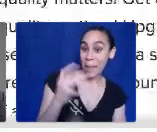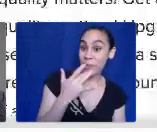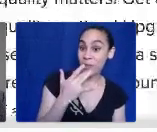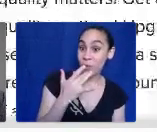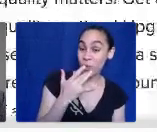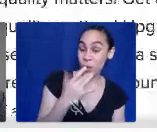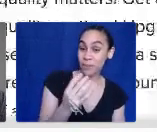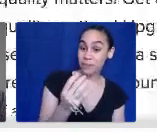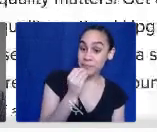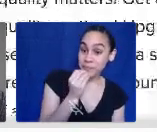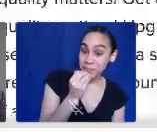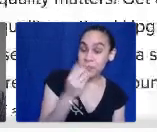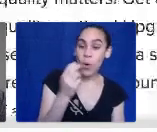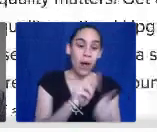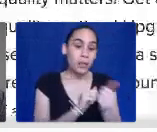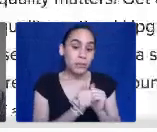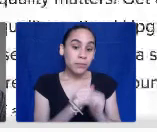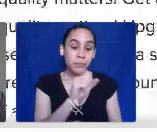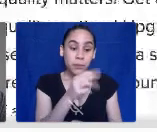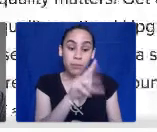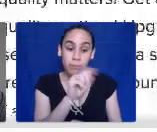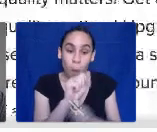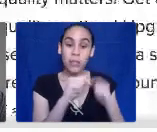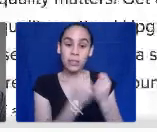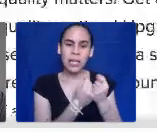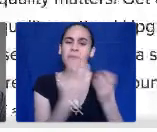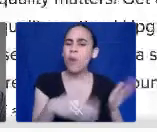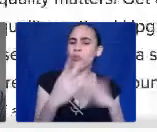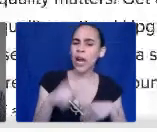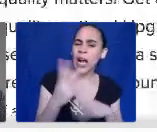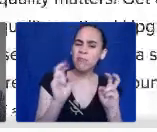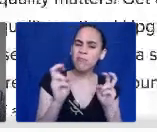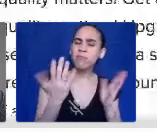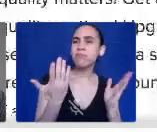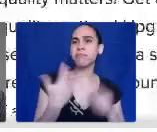sports team bring that up in the beginning right create um kind of just like a nice environment